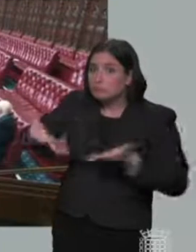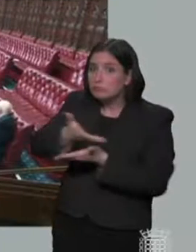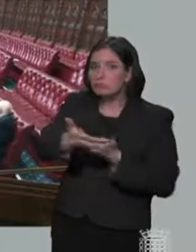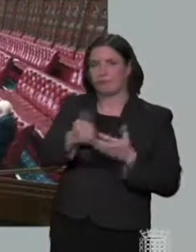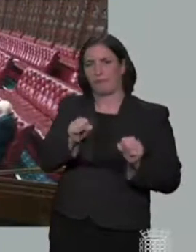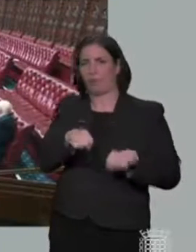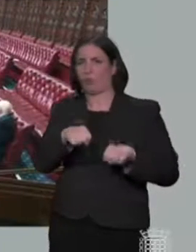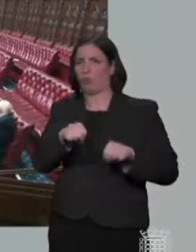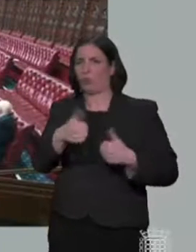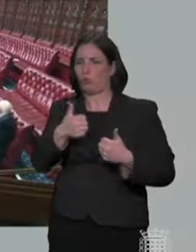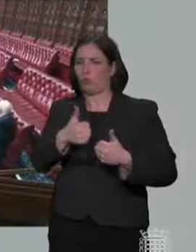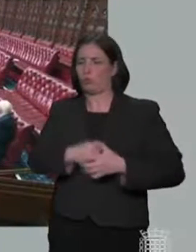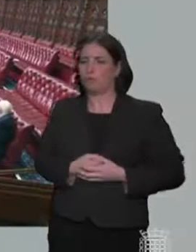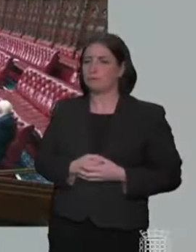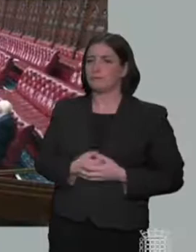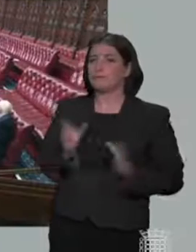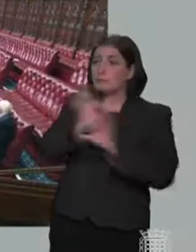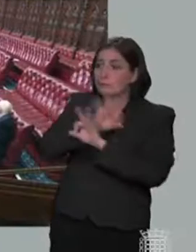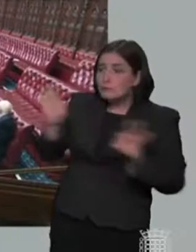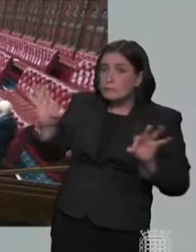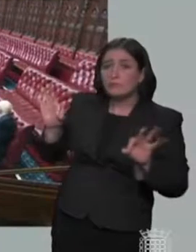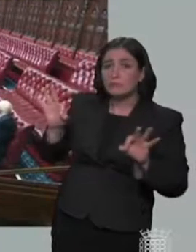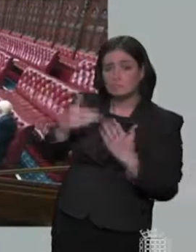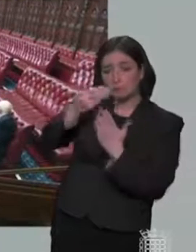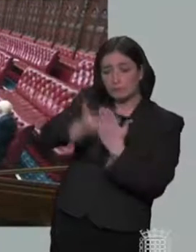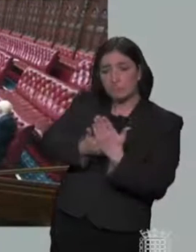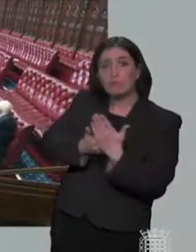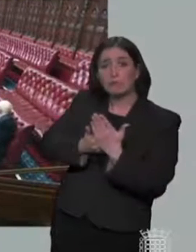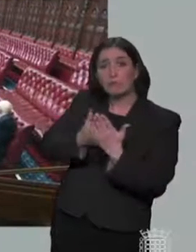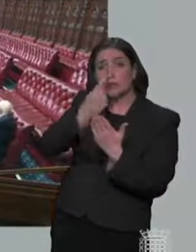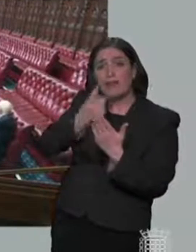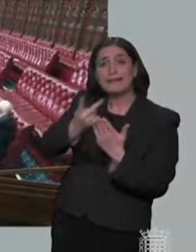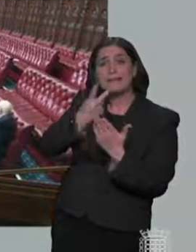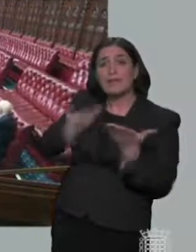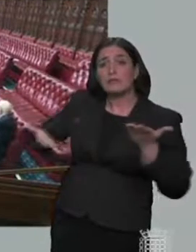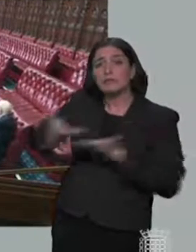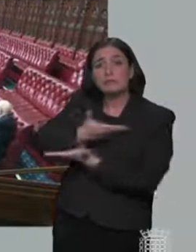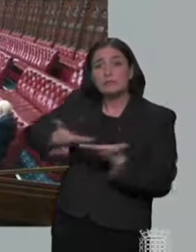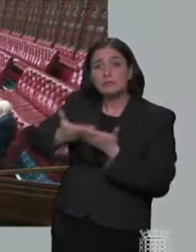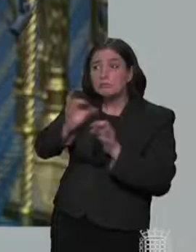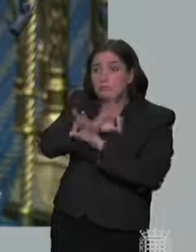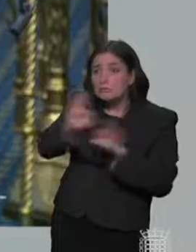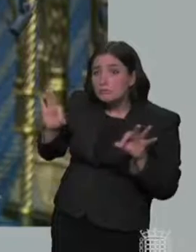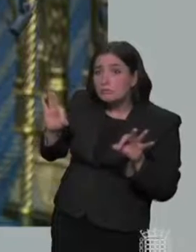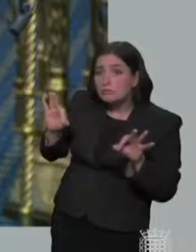the question is that this bill be now read a second second time uh my lords baroness